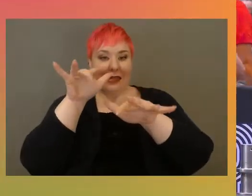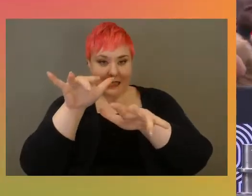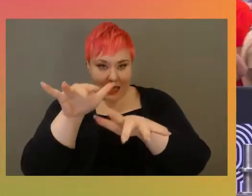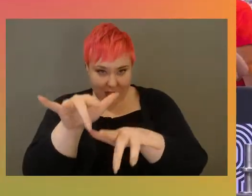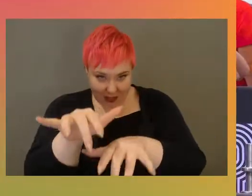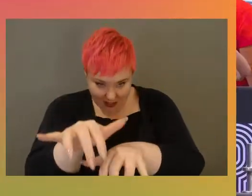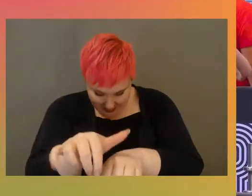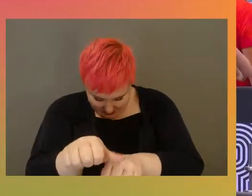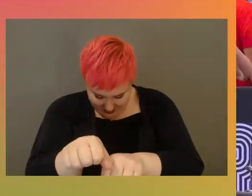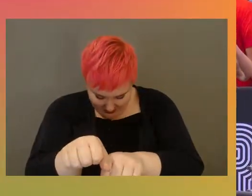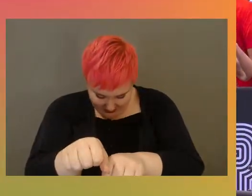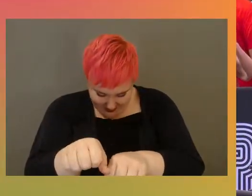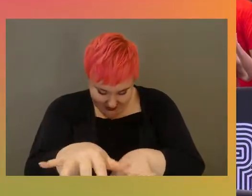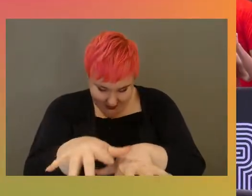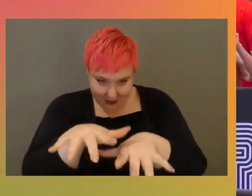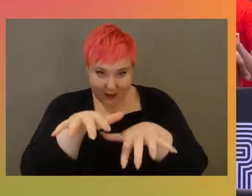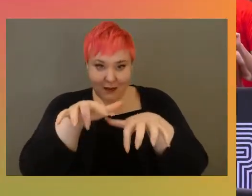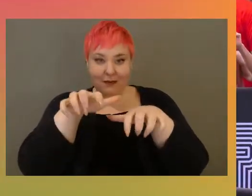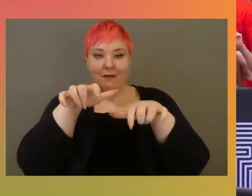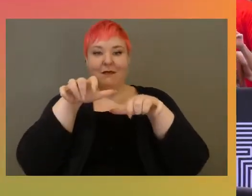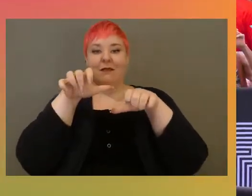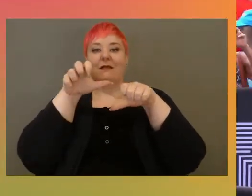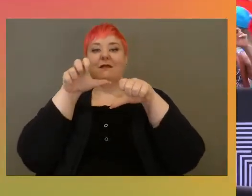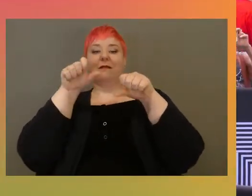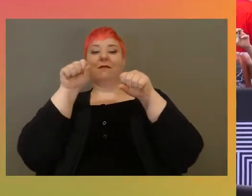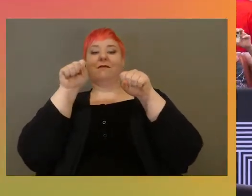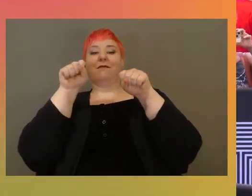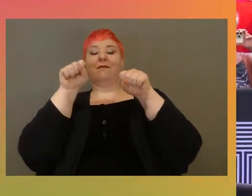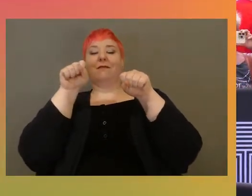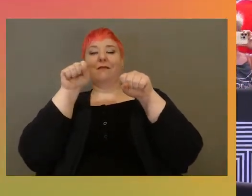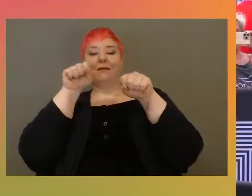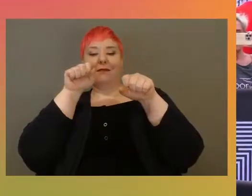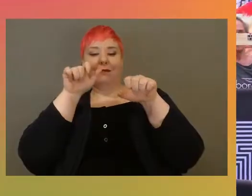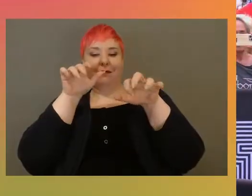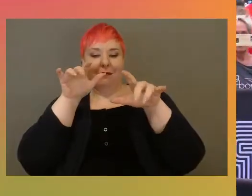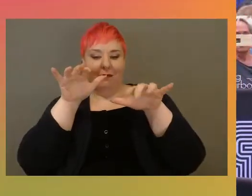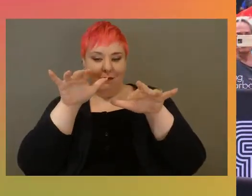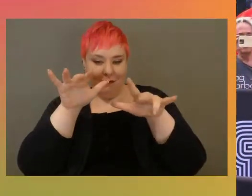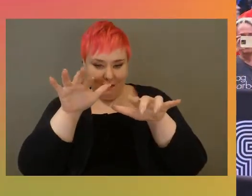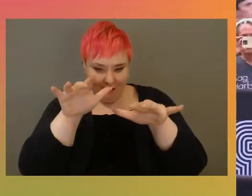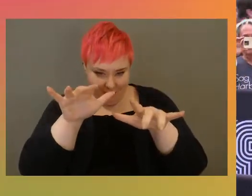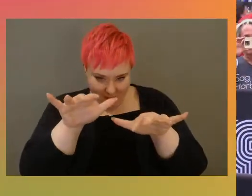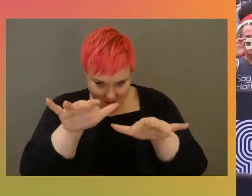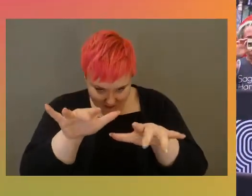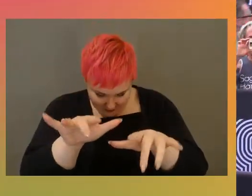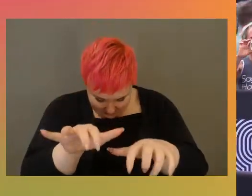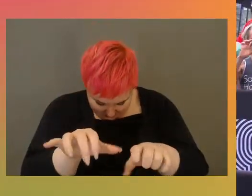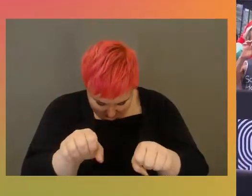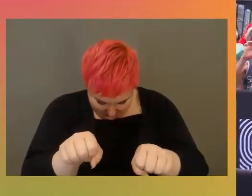INHALE INTO A BACKBEND, AND